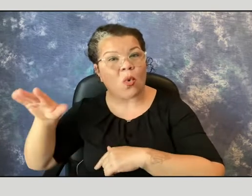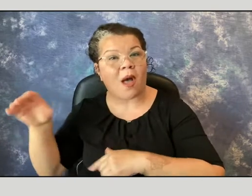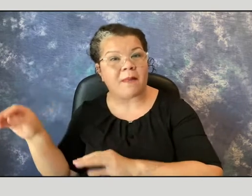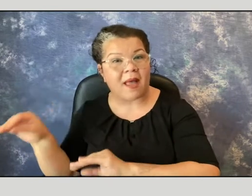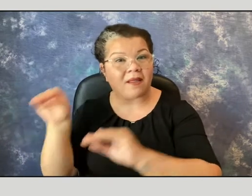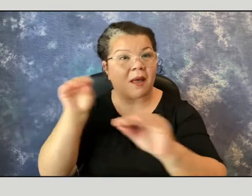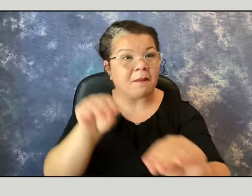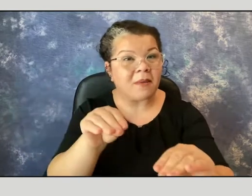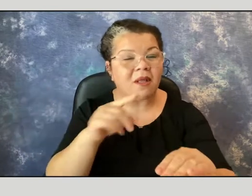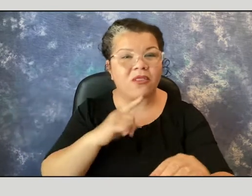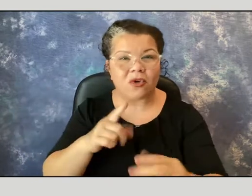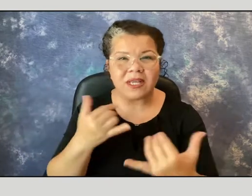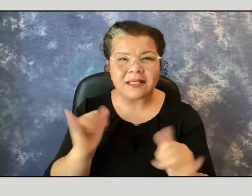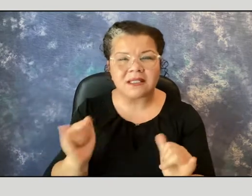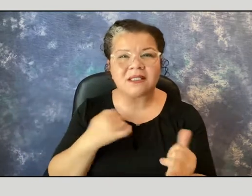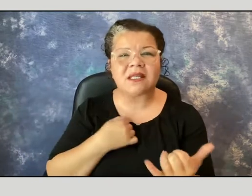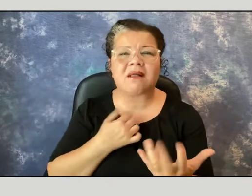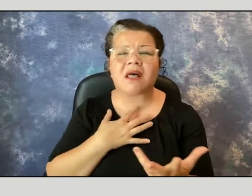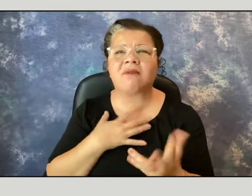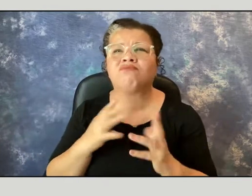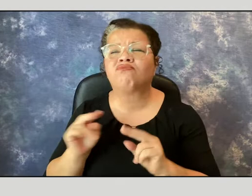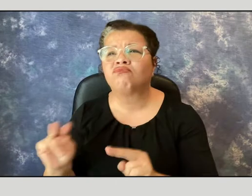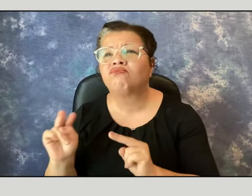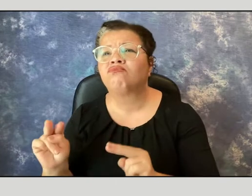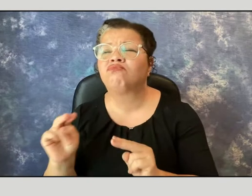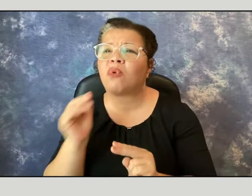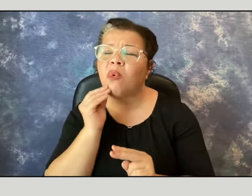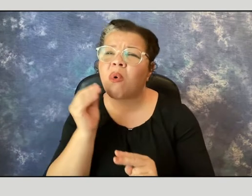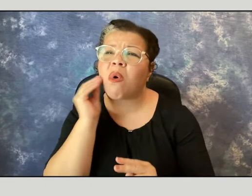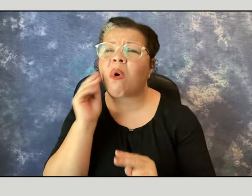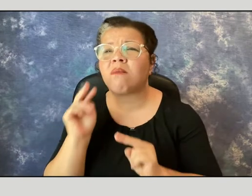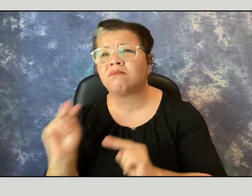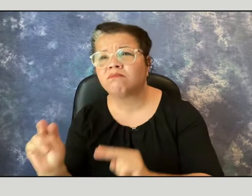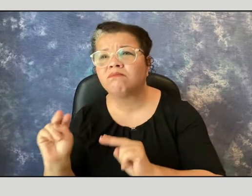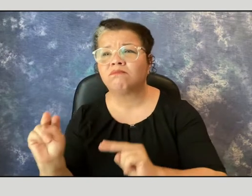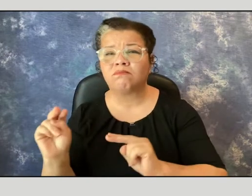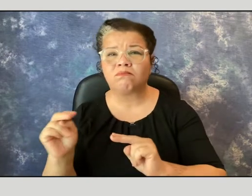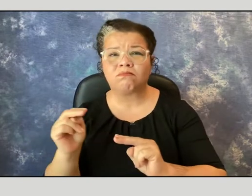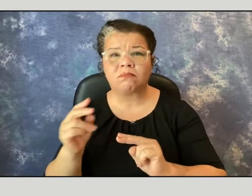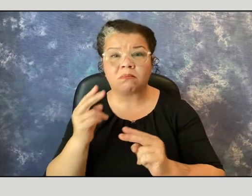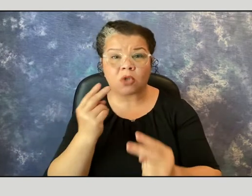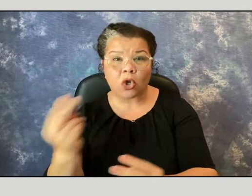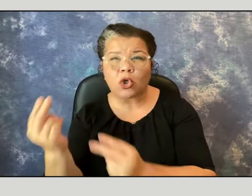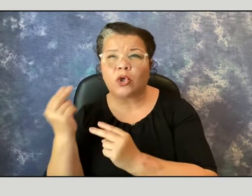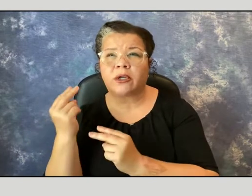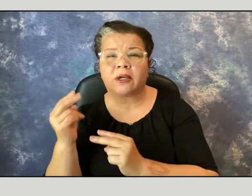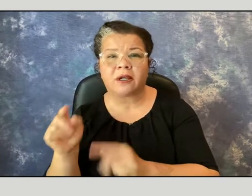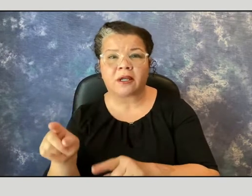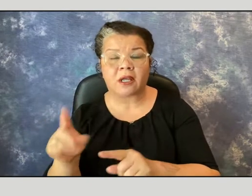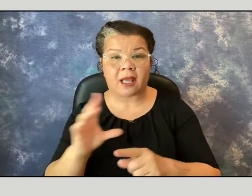that's just very nostalgic as well. Ideas on the island about history